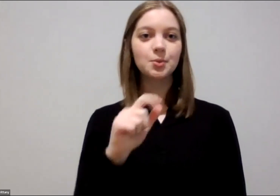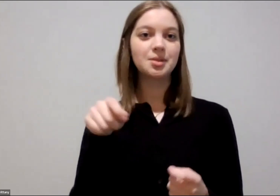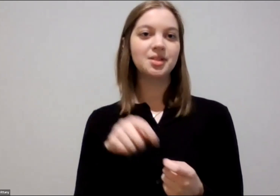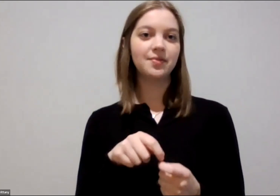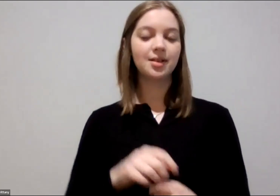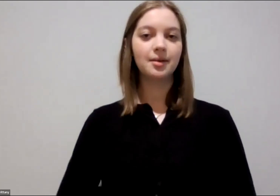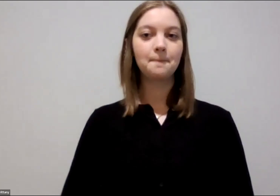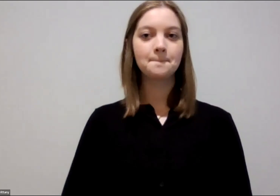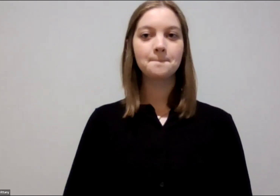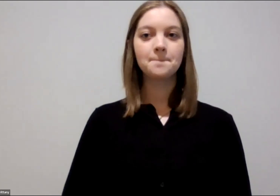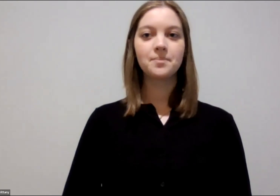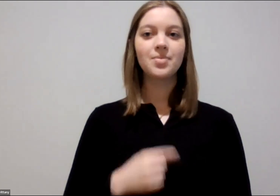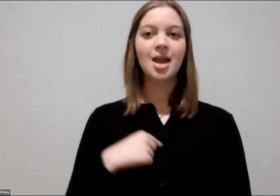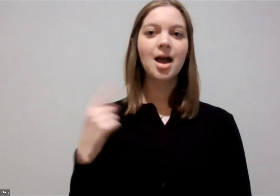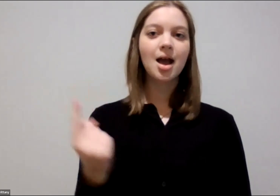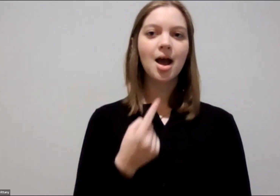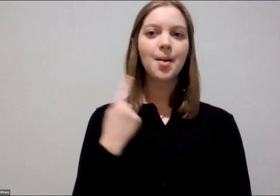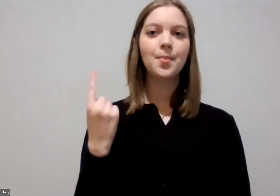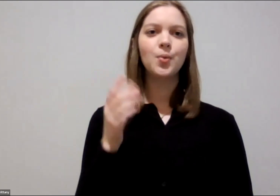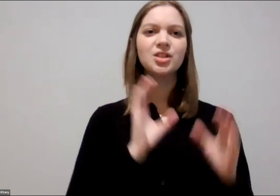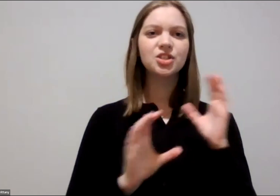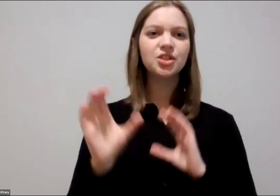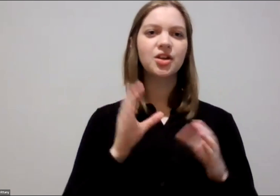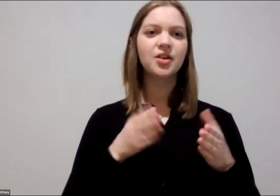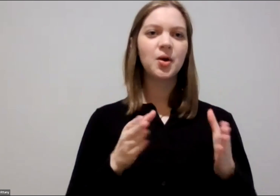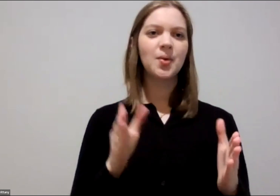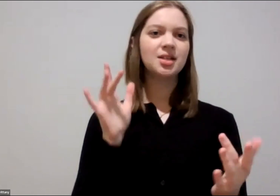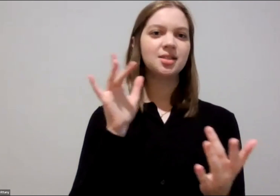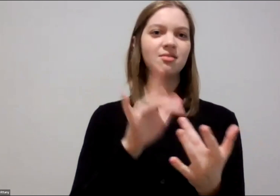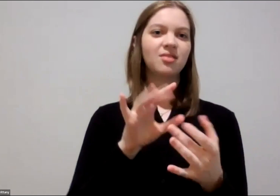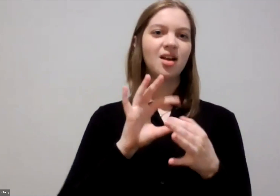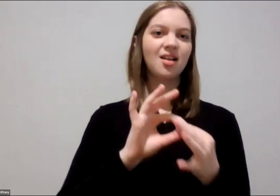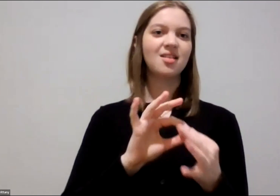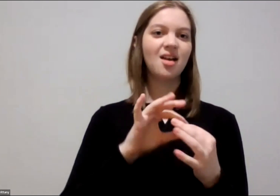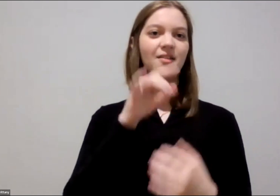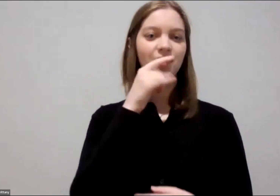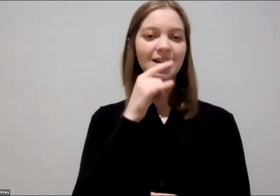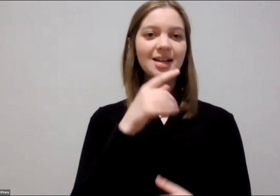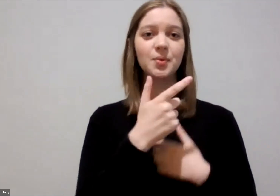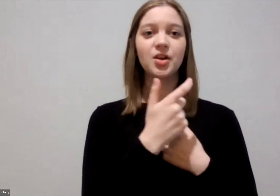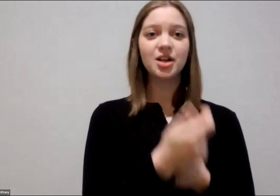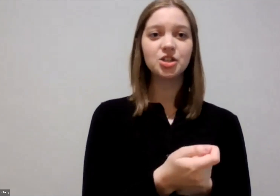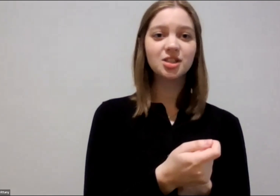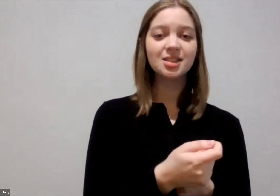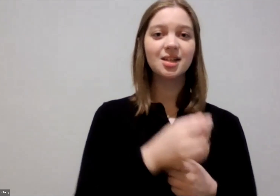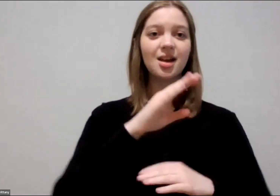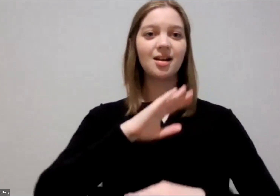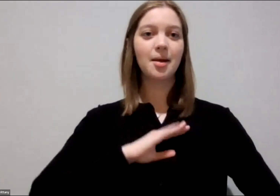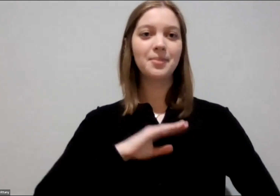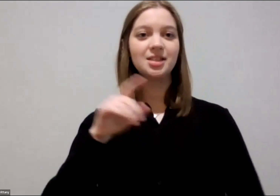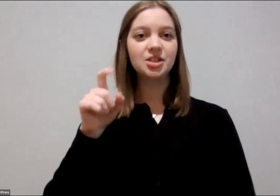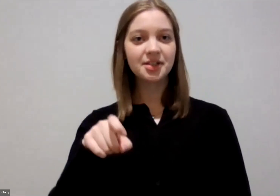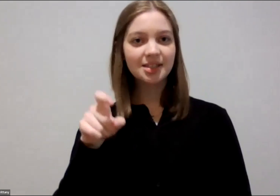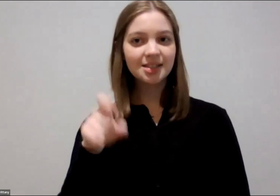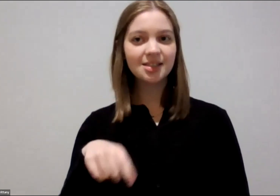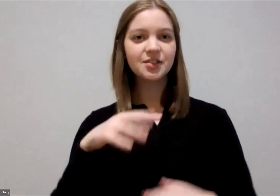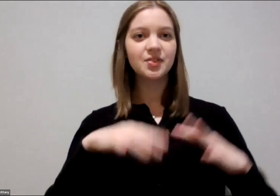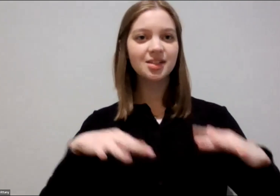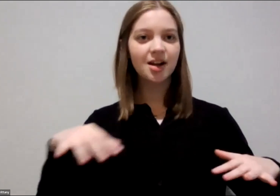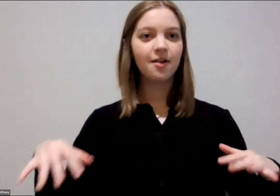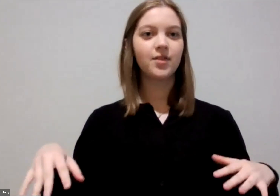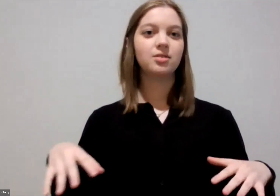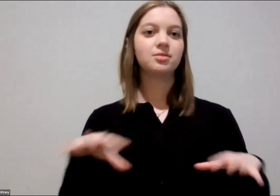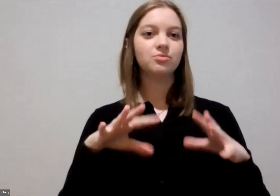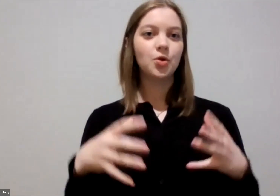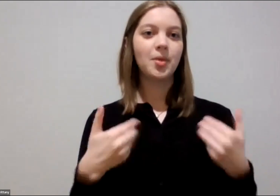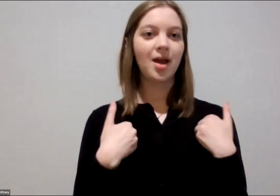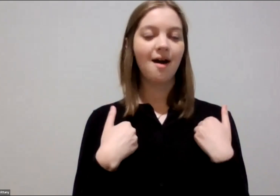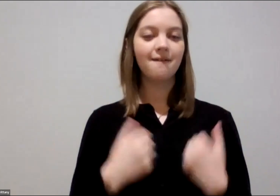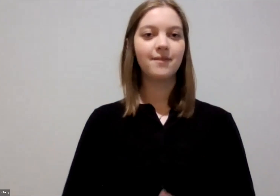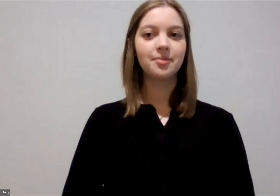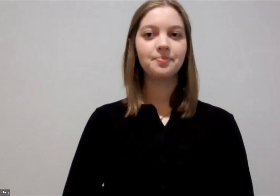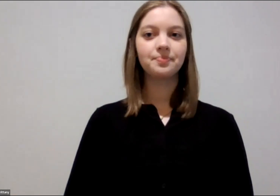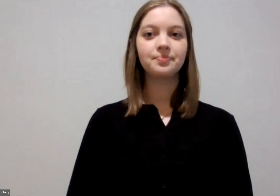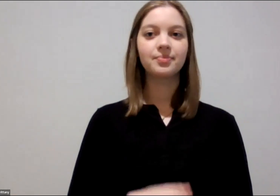Specifically, i'm always looking for ways. to connect with kids in a way that drives their interests and and meets their diverse needs for the very diverse population that we have